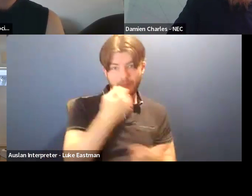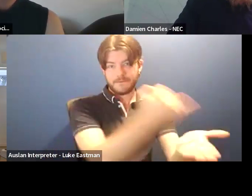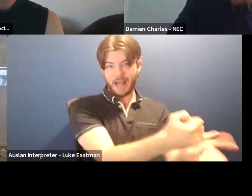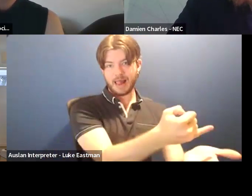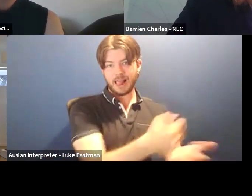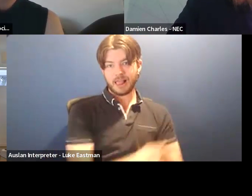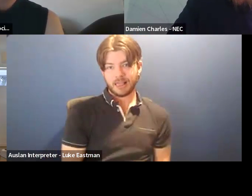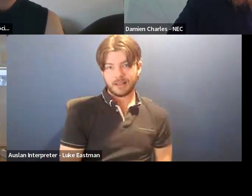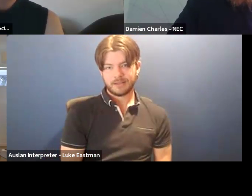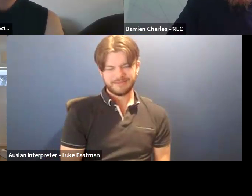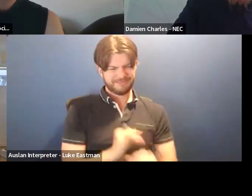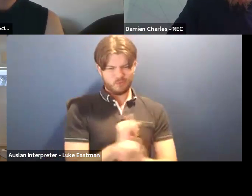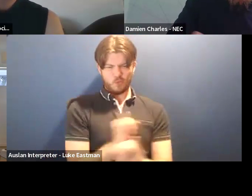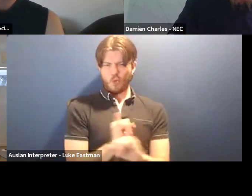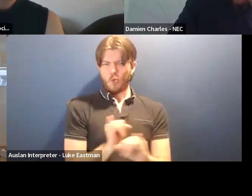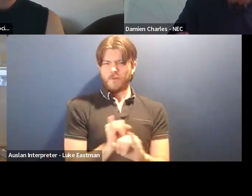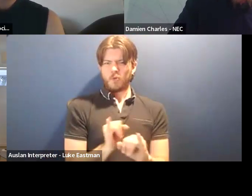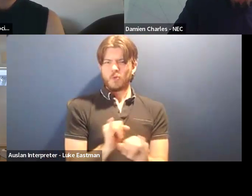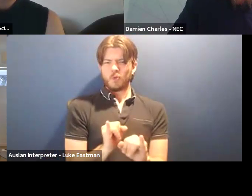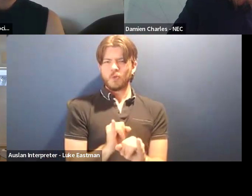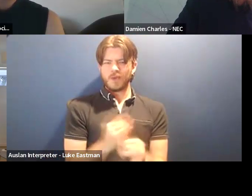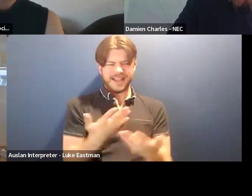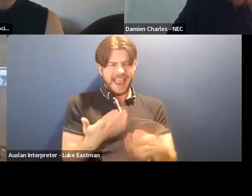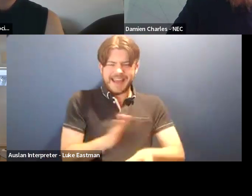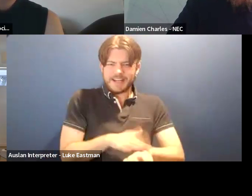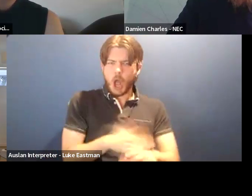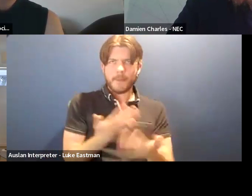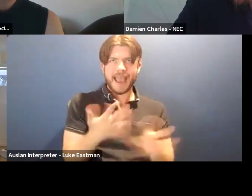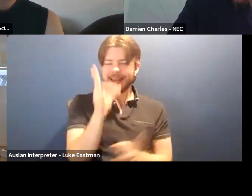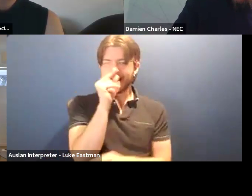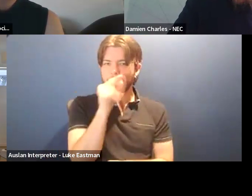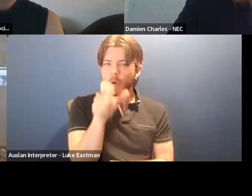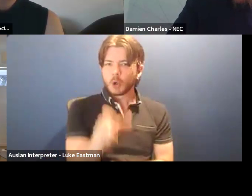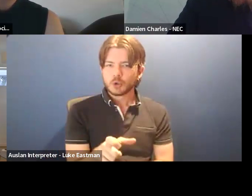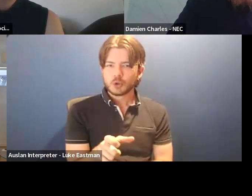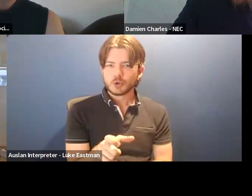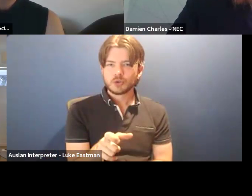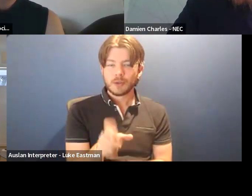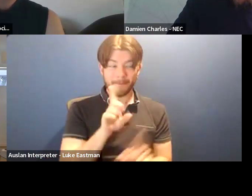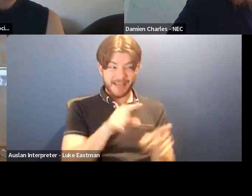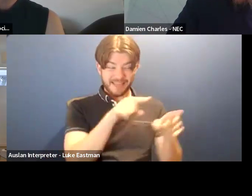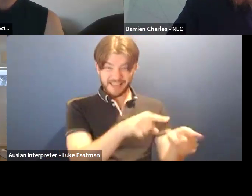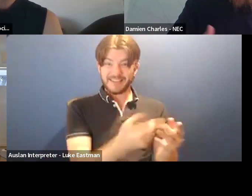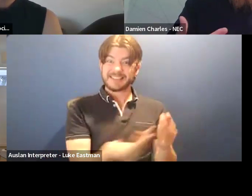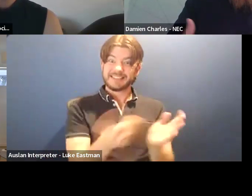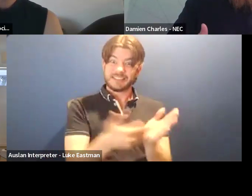thing to put on anyone at any time and any young person someone that's